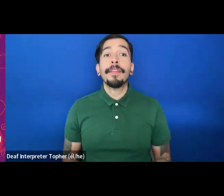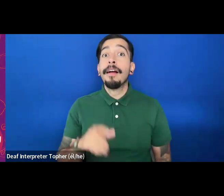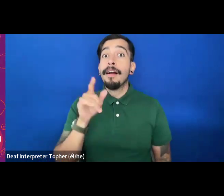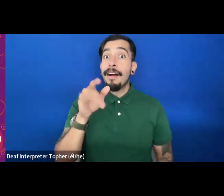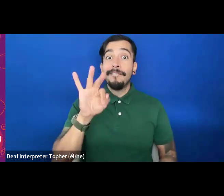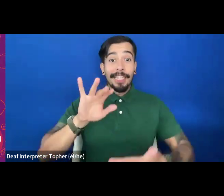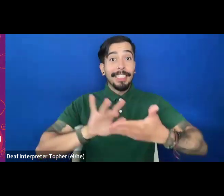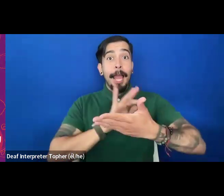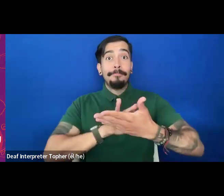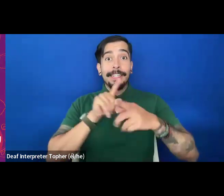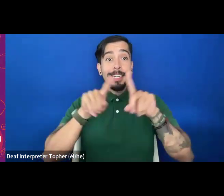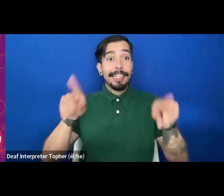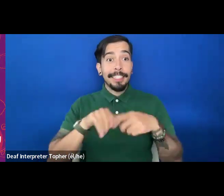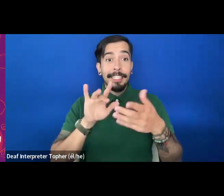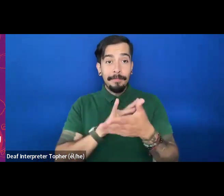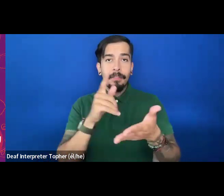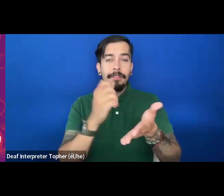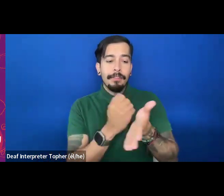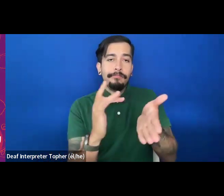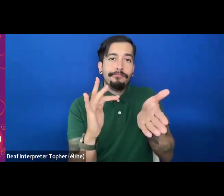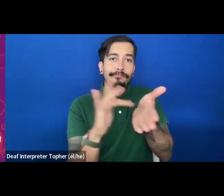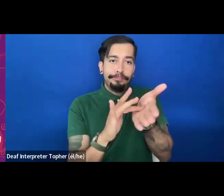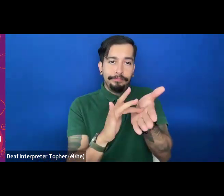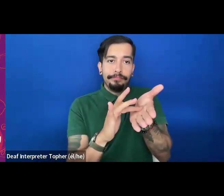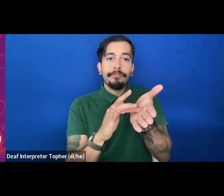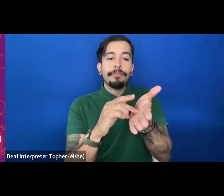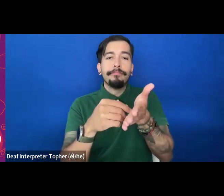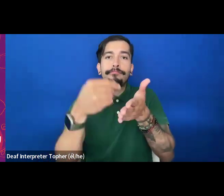for the options to appear, then touch the three dots that